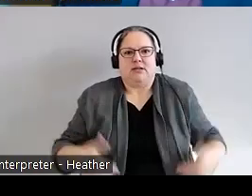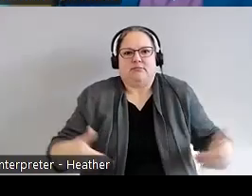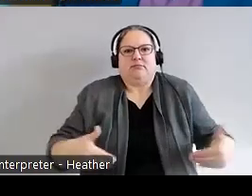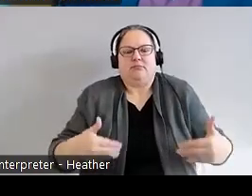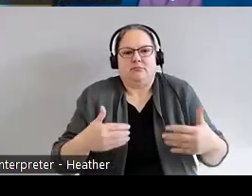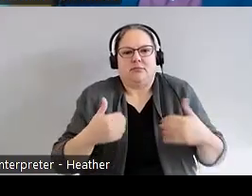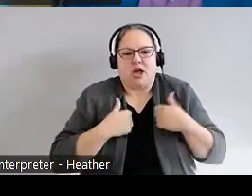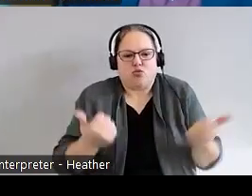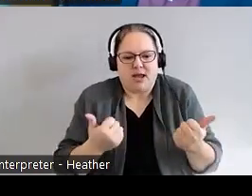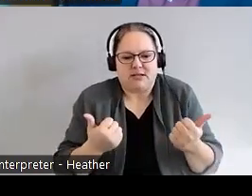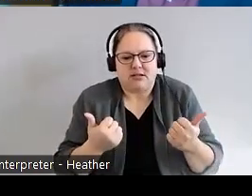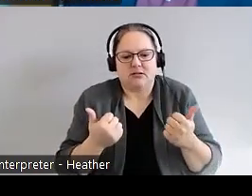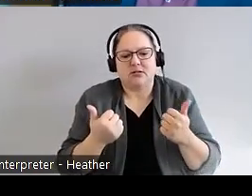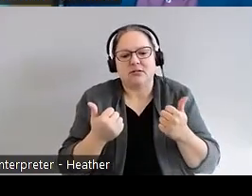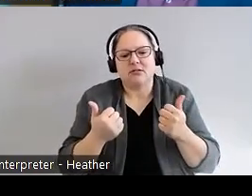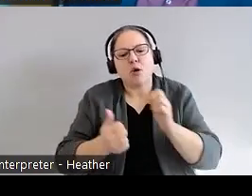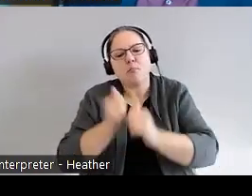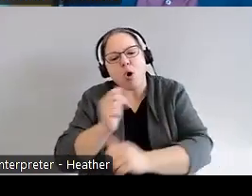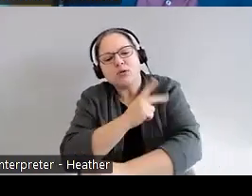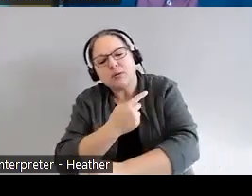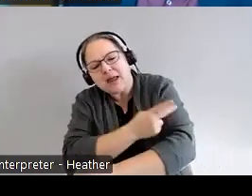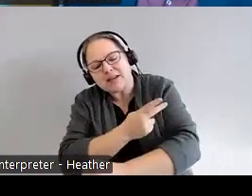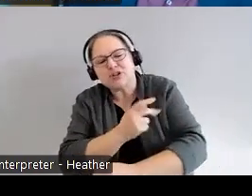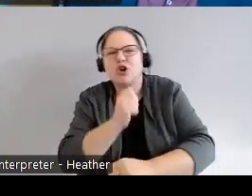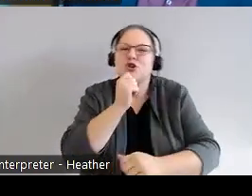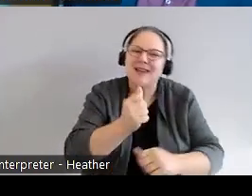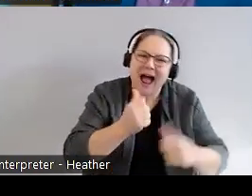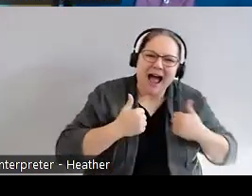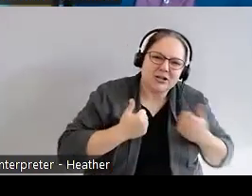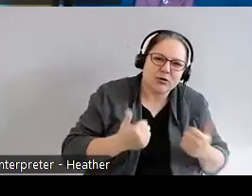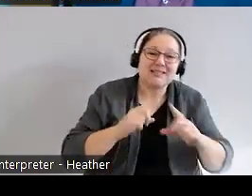but uh, with a few patients that struggle with aggression, aggression can be very impactful. Uh,